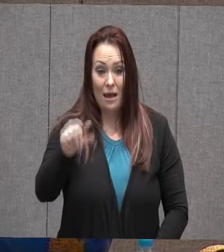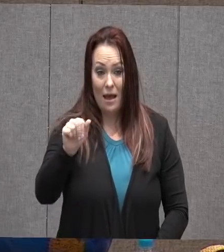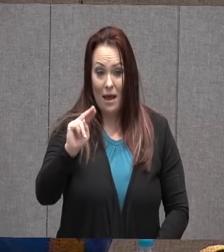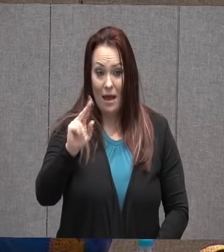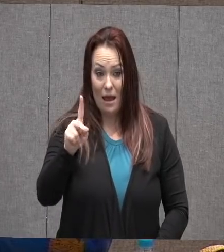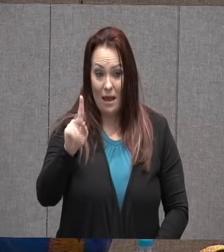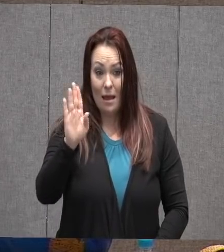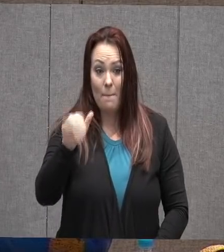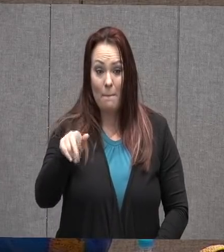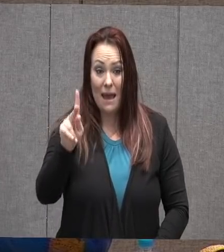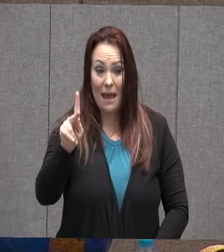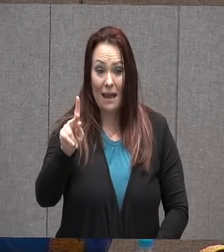A-N-K, bank, ank.